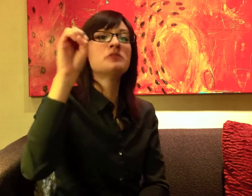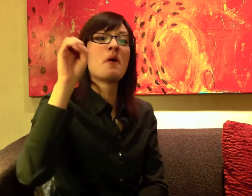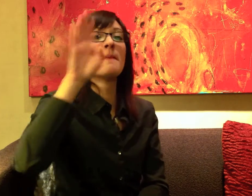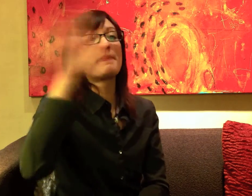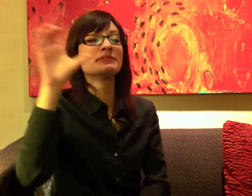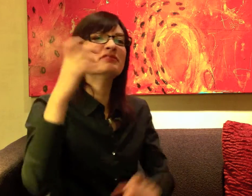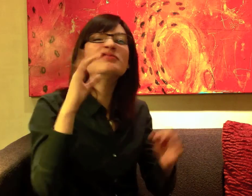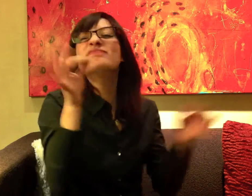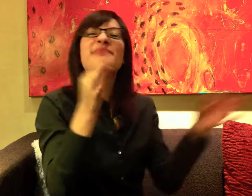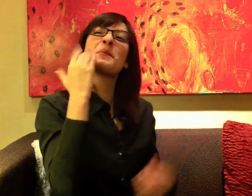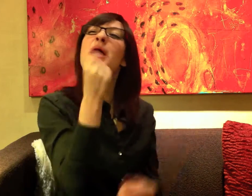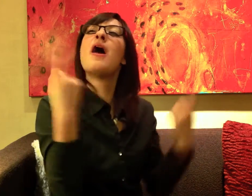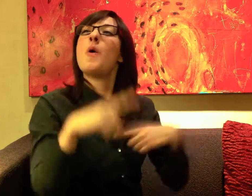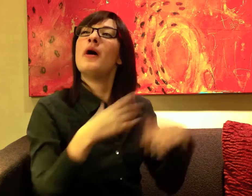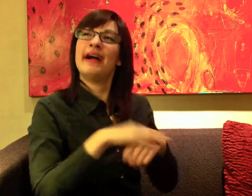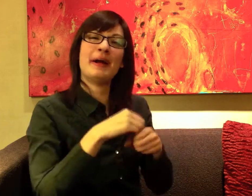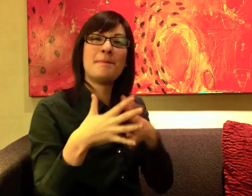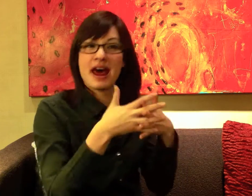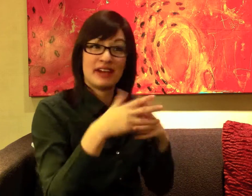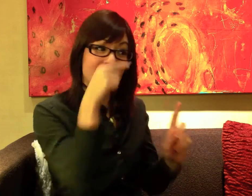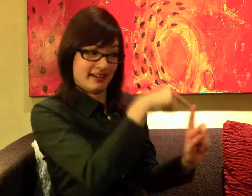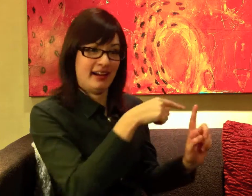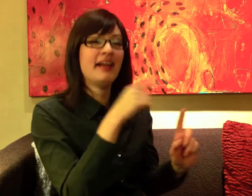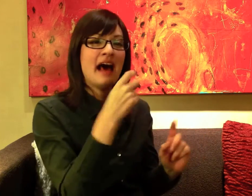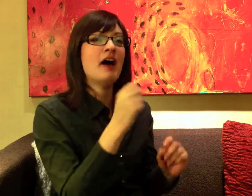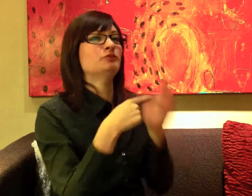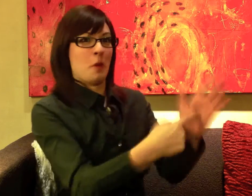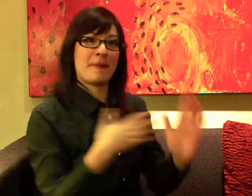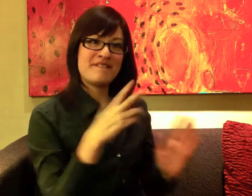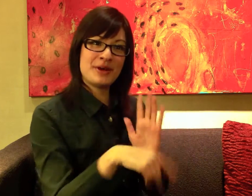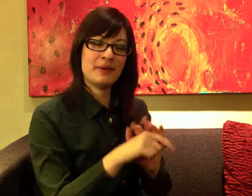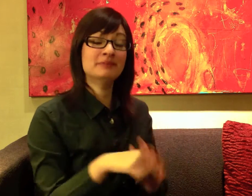BBC likes to tell their viewers what America is up to. They sure did show my video.